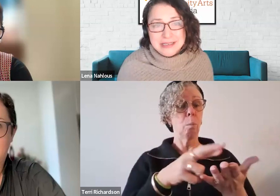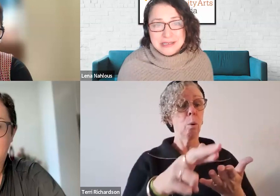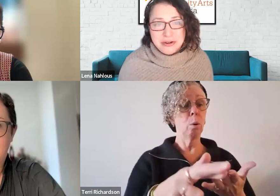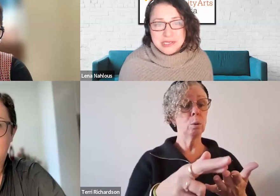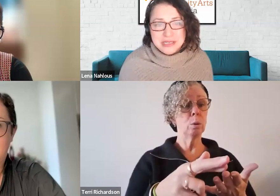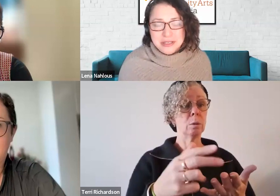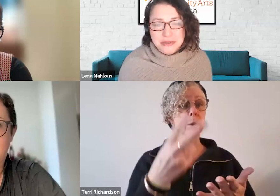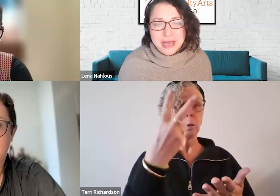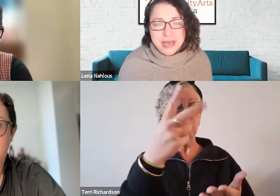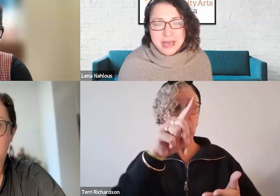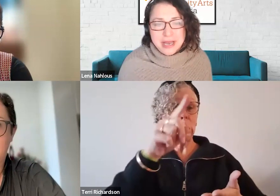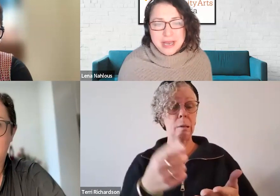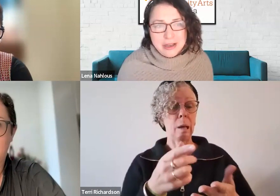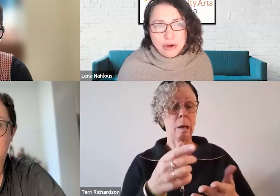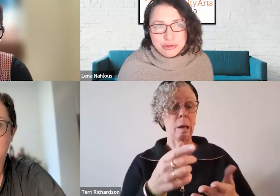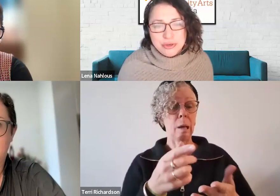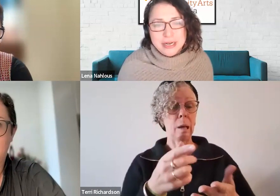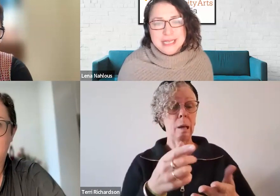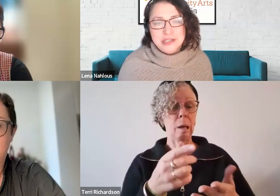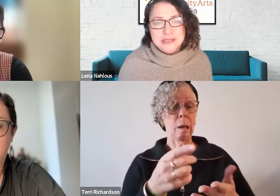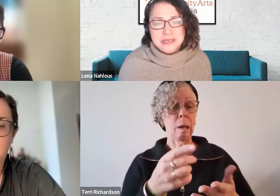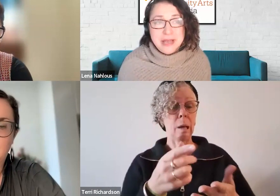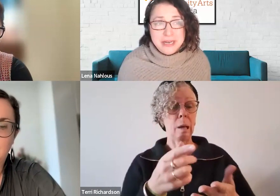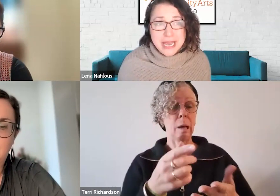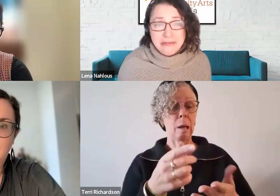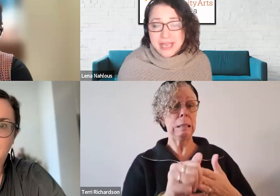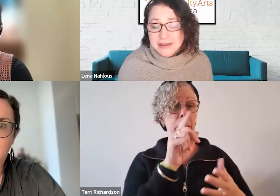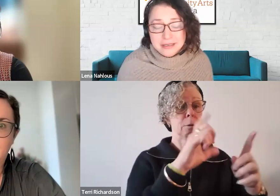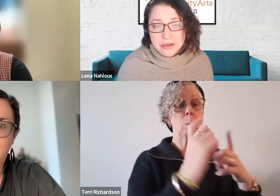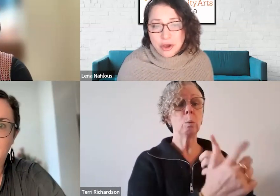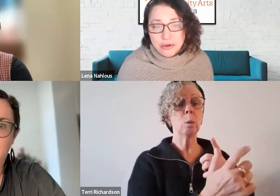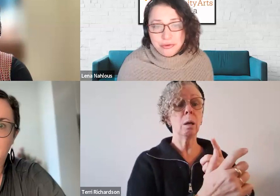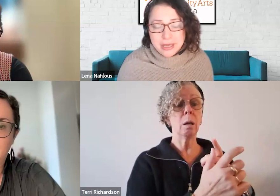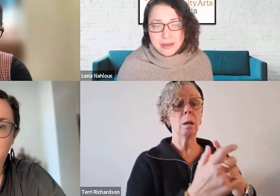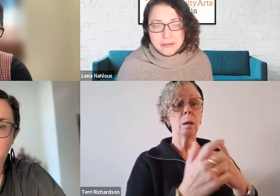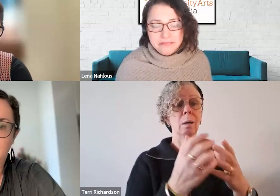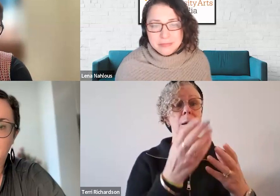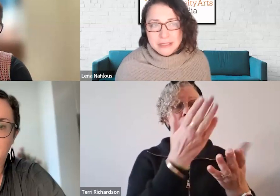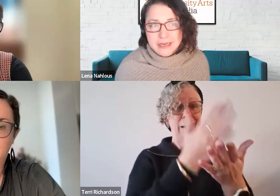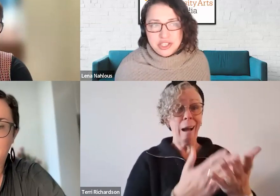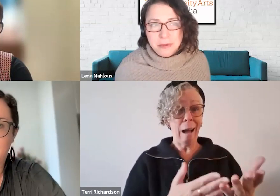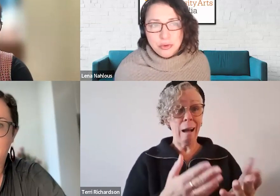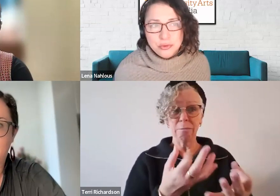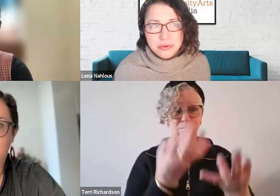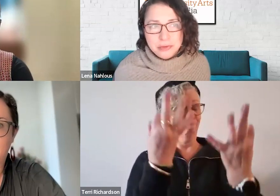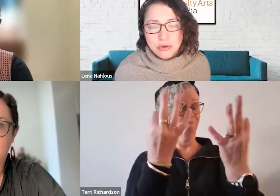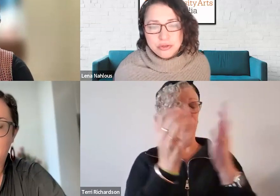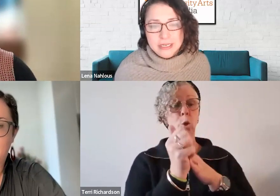leaders across 200 leading cultural organisations and found that half had no leadership at all from culturally